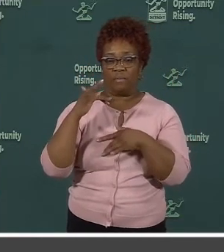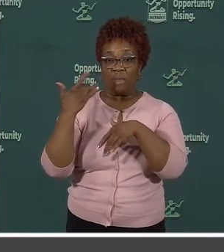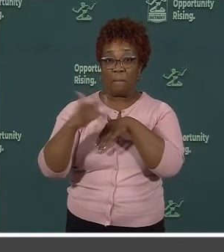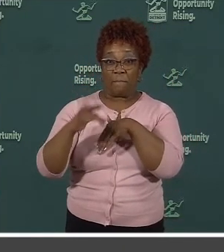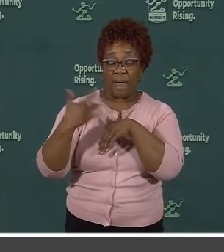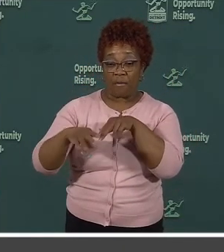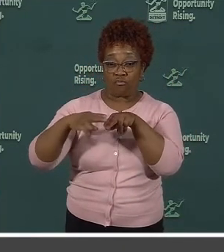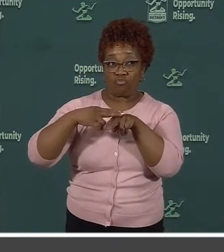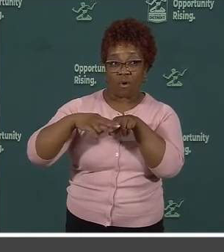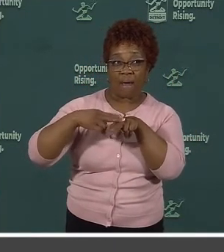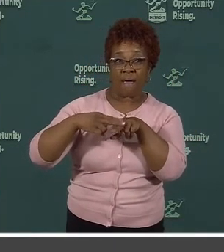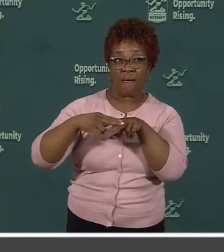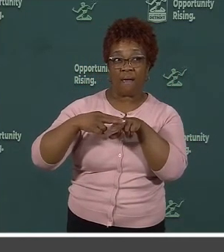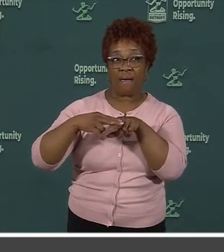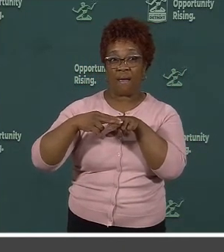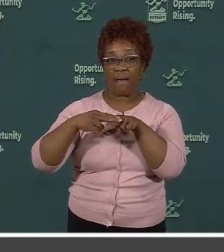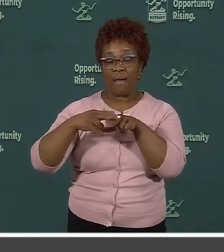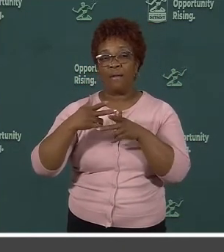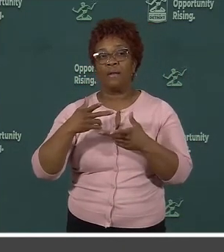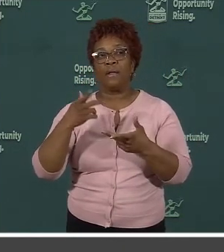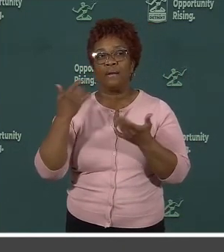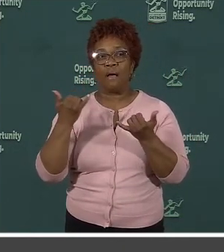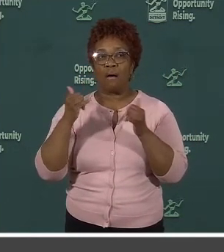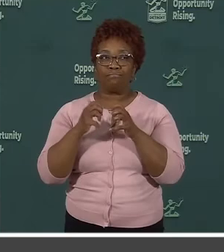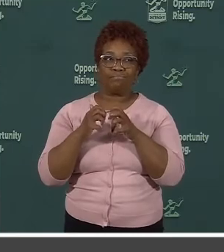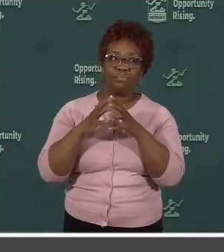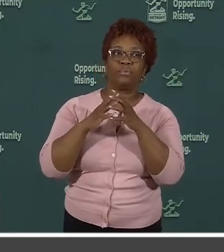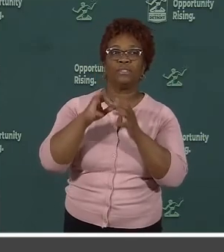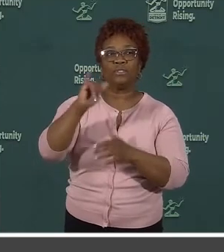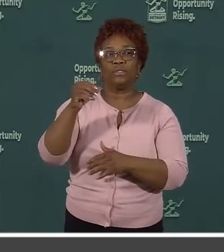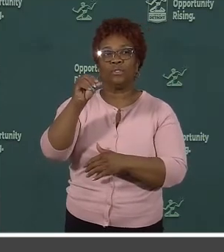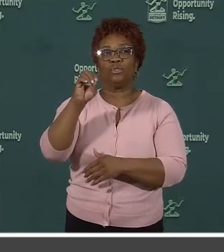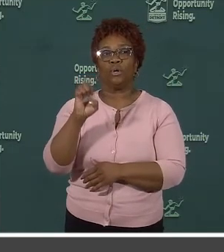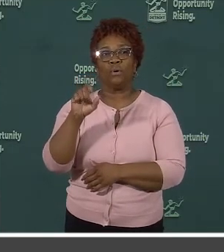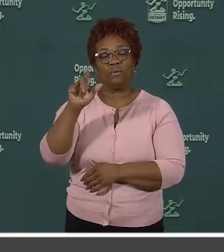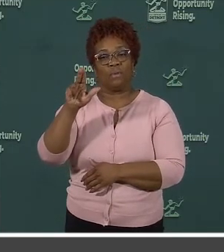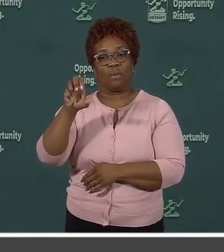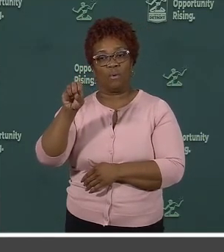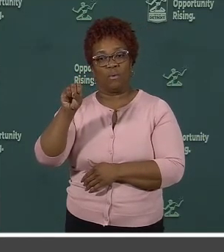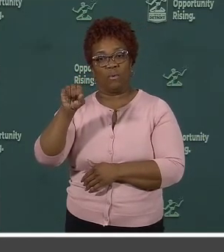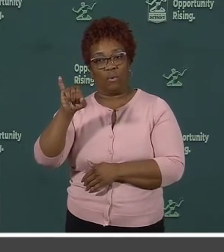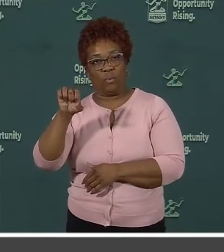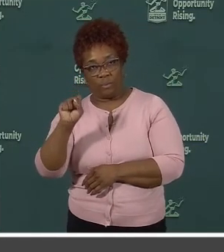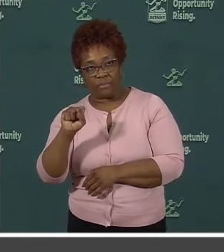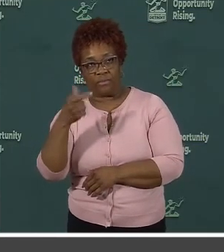THE NEW JOE LEWIS GREENWAY STARTING AT WARREN WORKING UP TO PLYMOUTH AND TAKING THE UGLIEST PART OF THE CITY AND